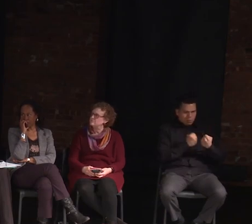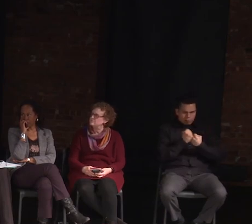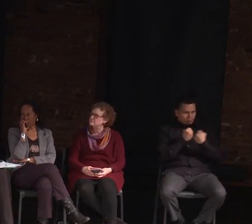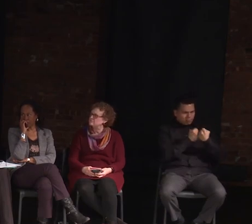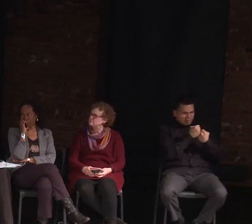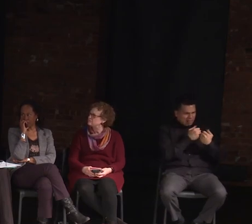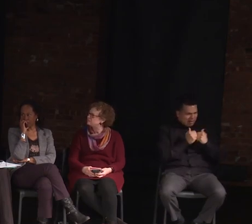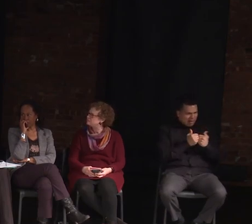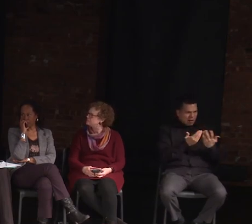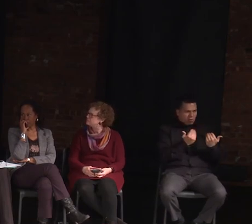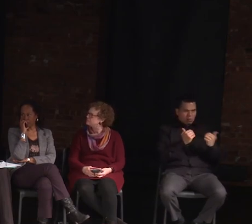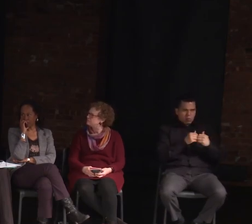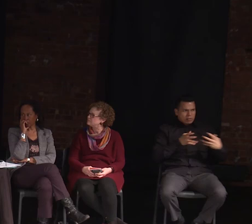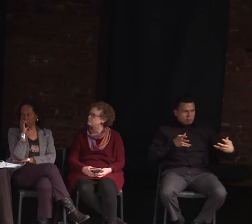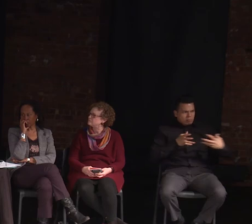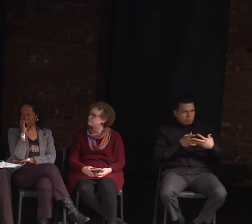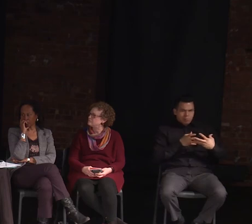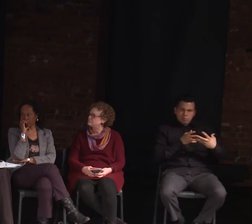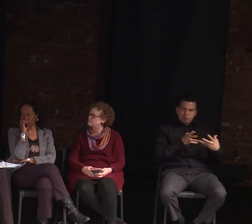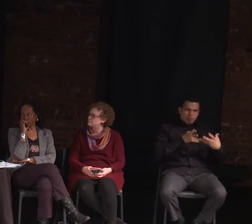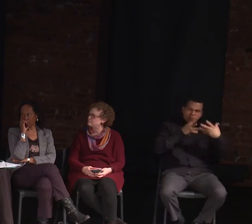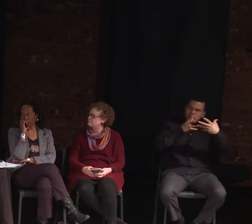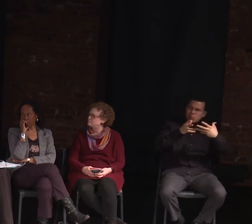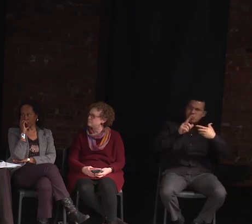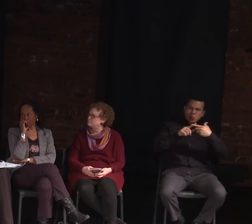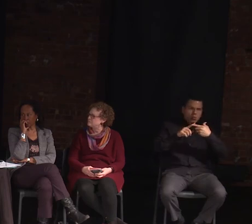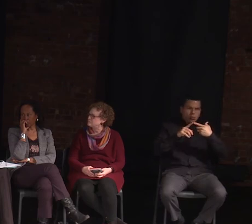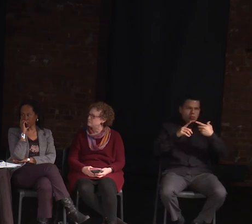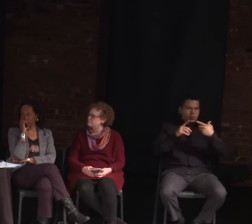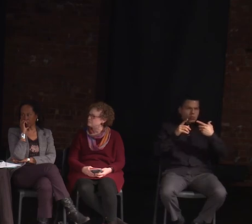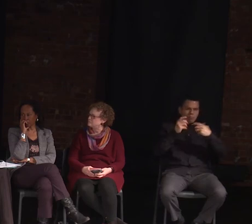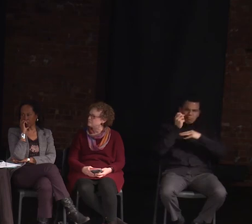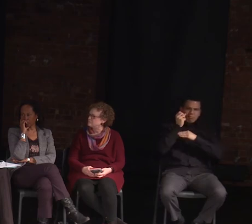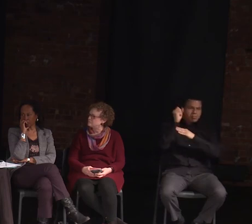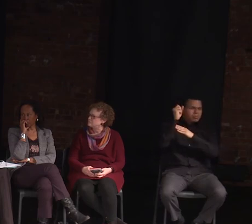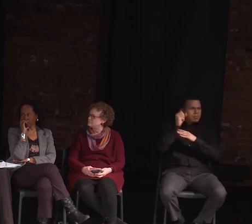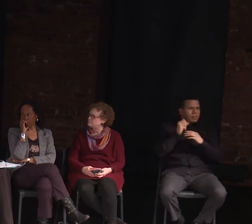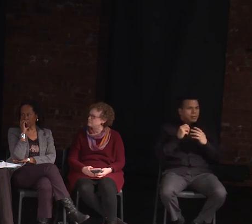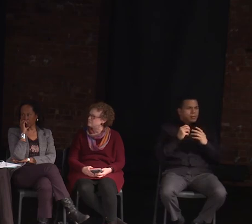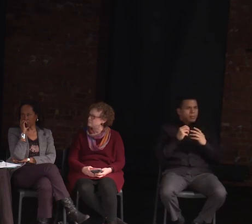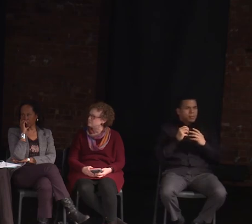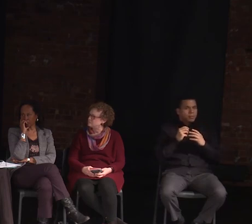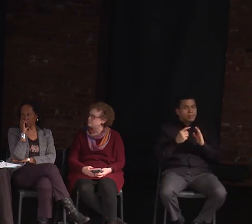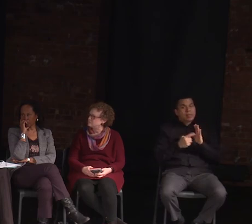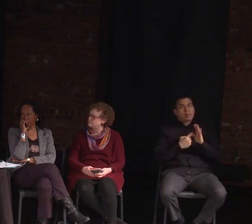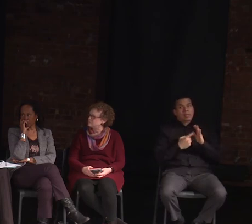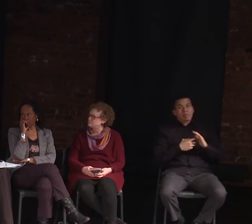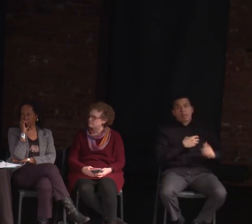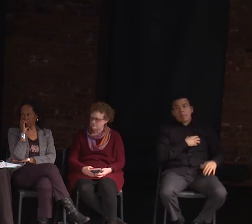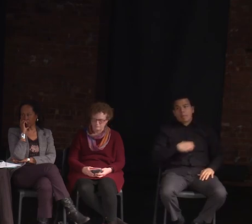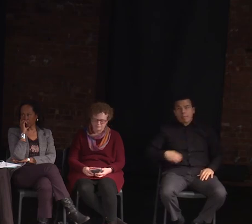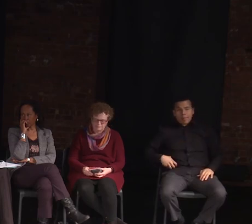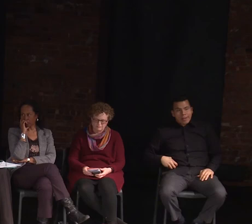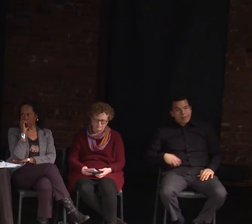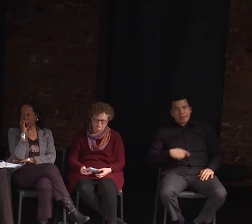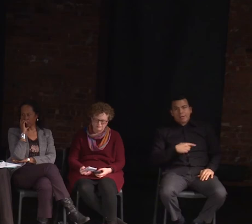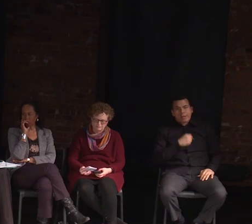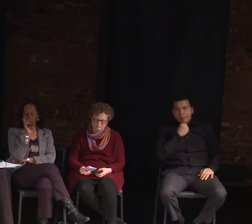our voices to work together and how can we move together?" Also, sometimes you may or may not save money, I don't know.